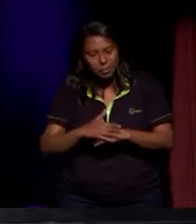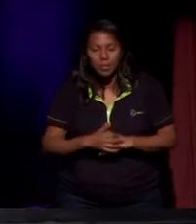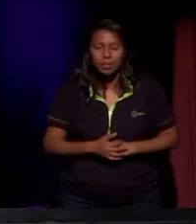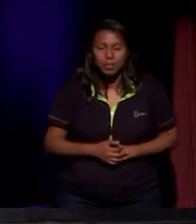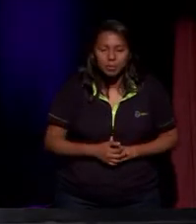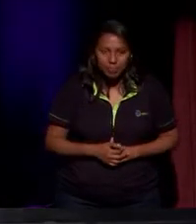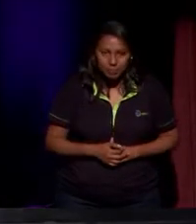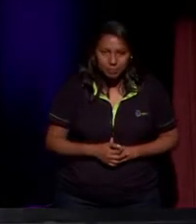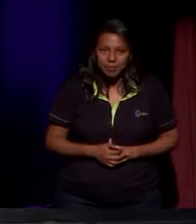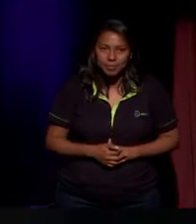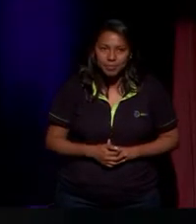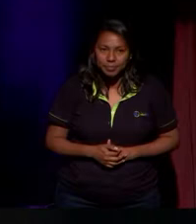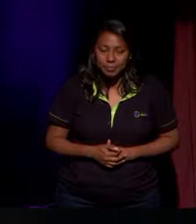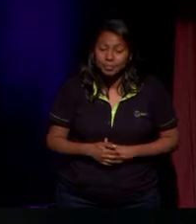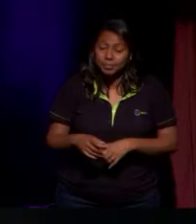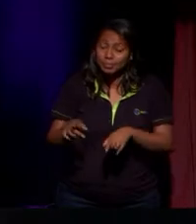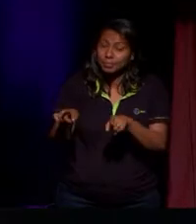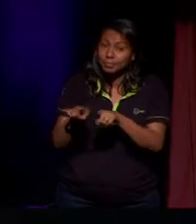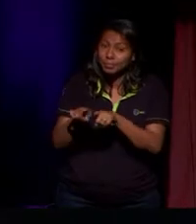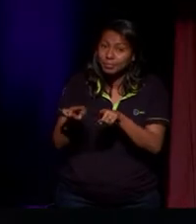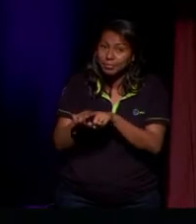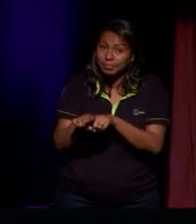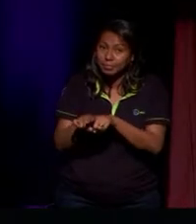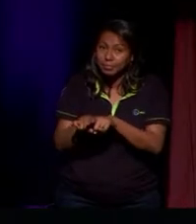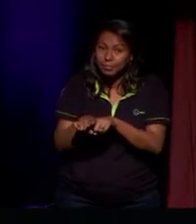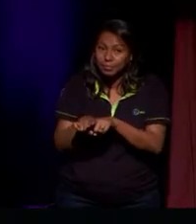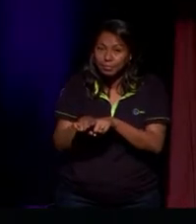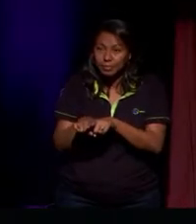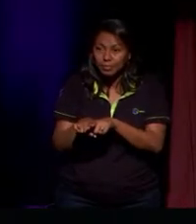we also do not count the Palestinians,